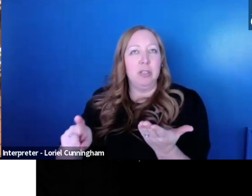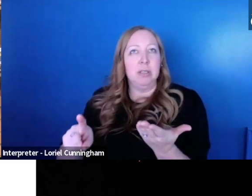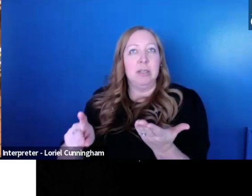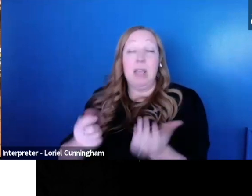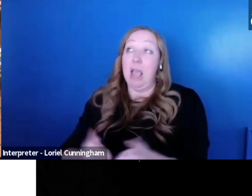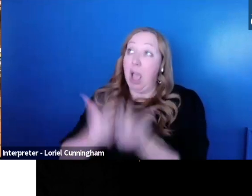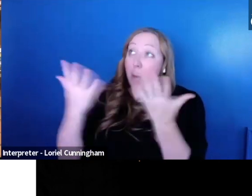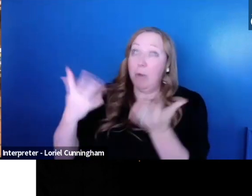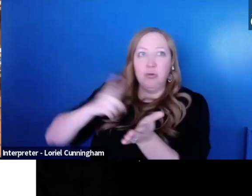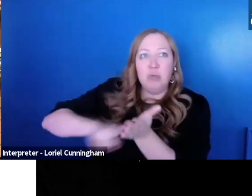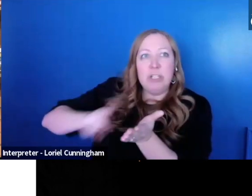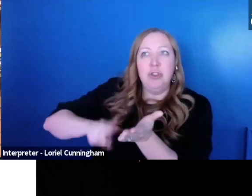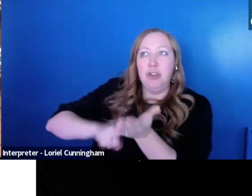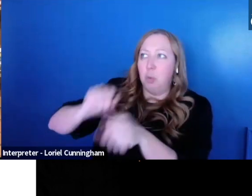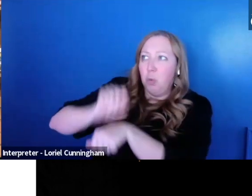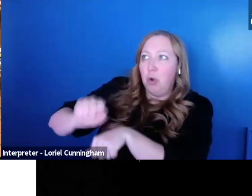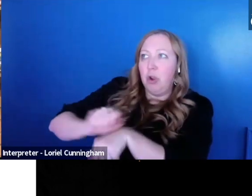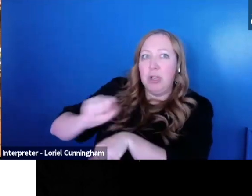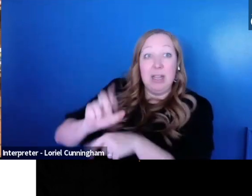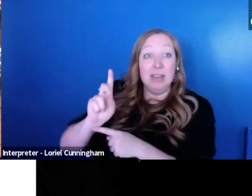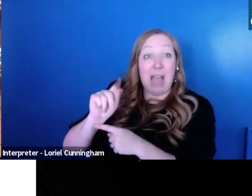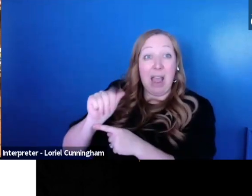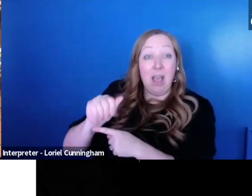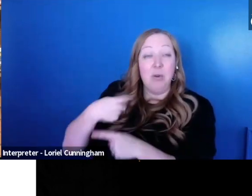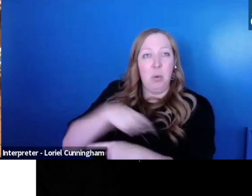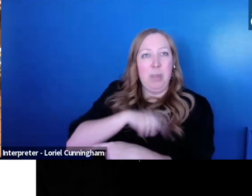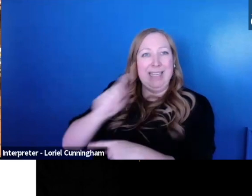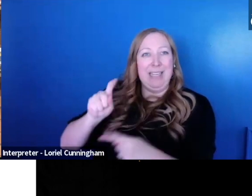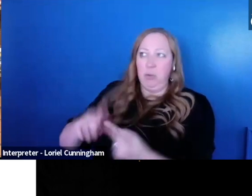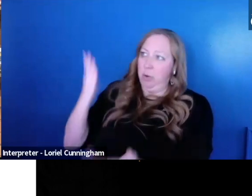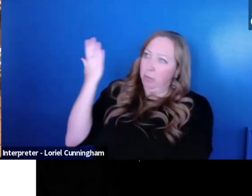data do we need in racial disparities in order for us to